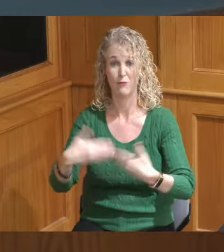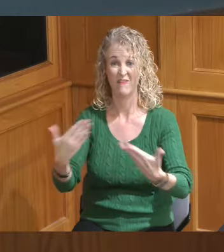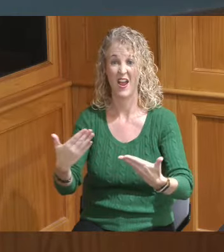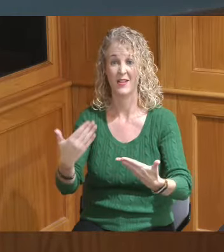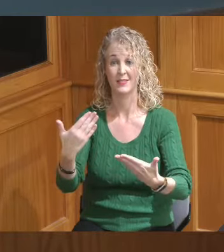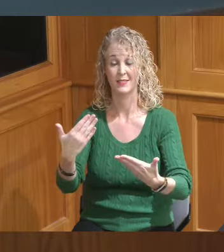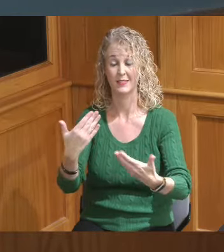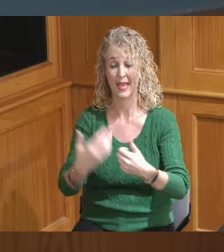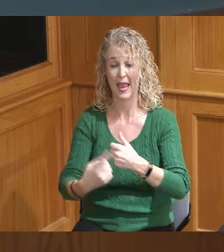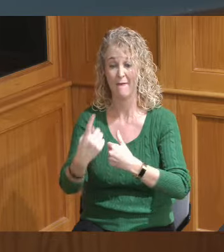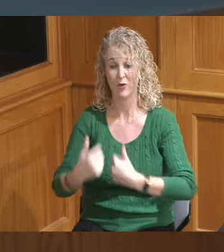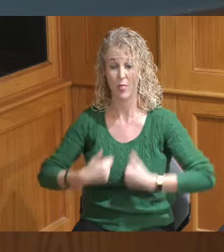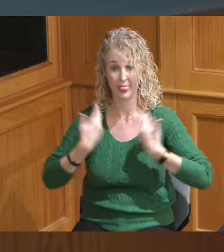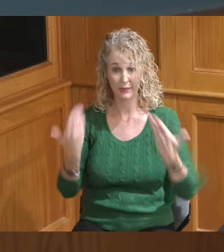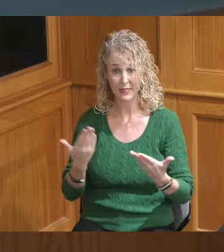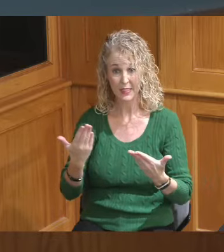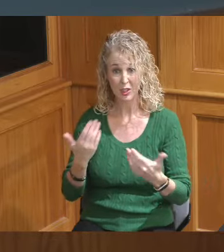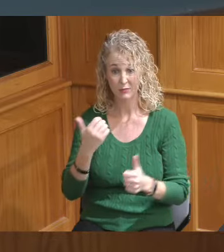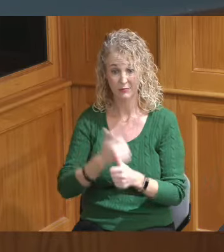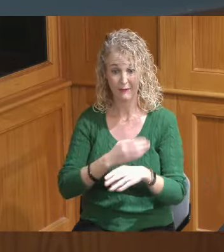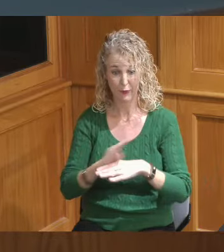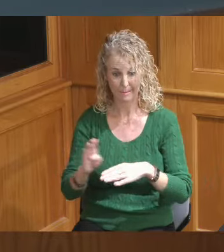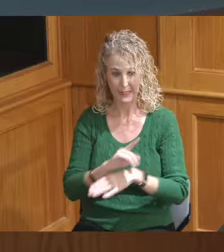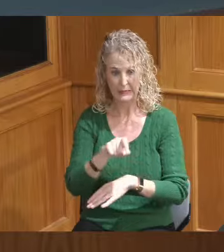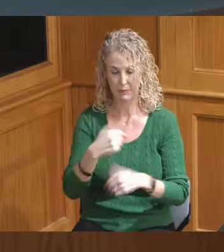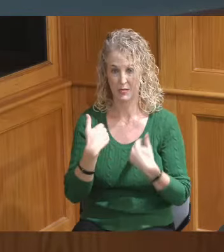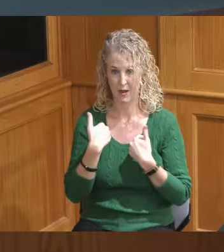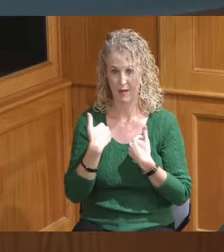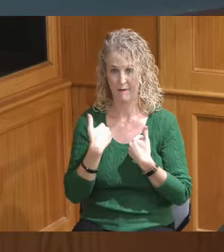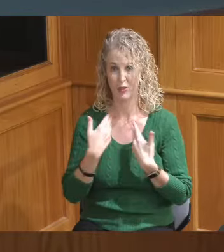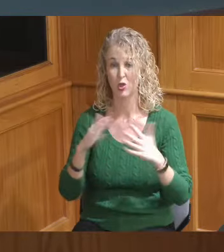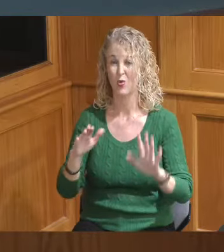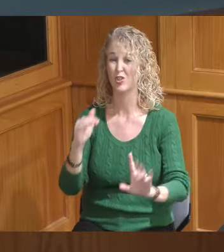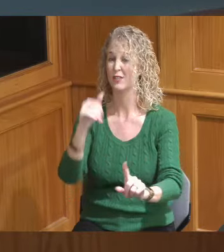and every single business owner in this community. So I just just as a broad reminder of what we're